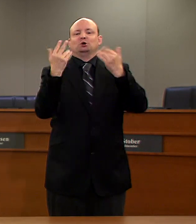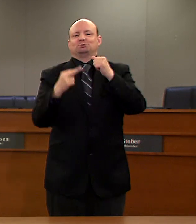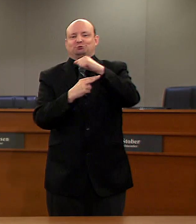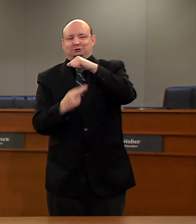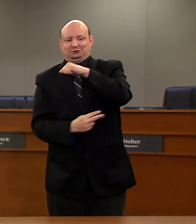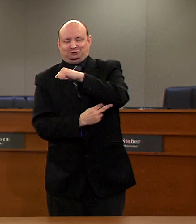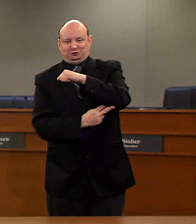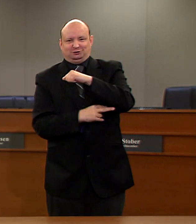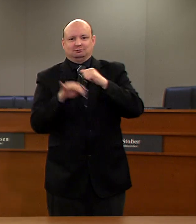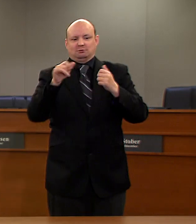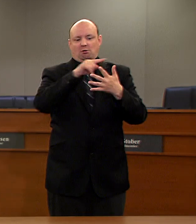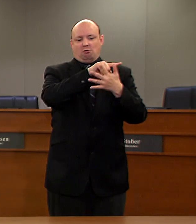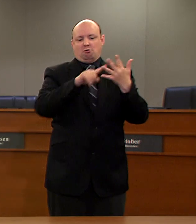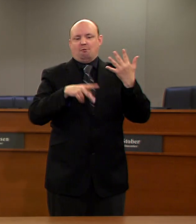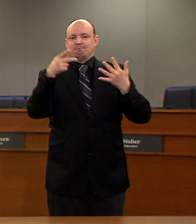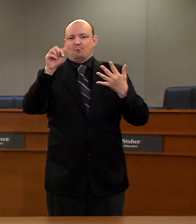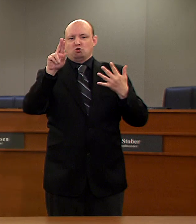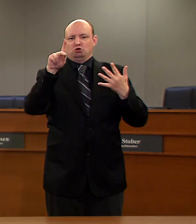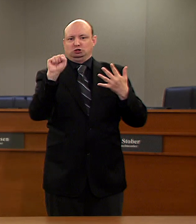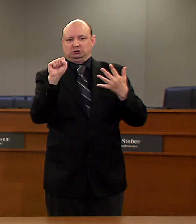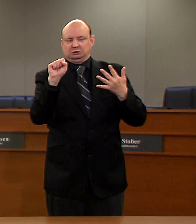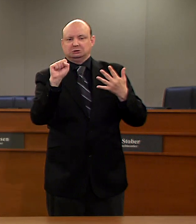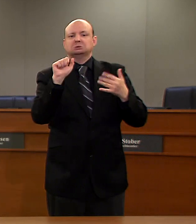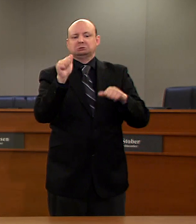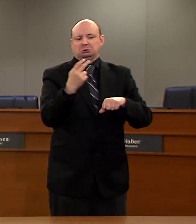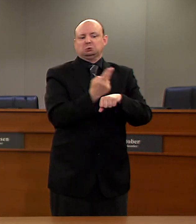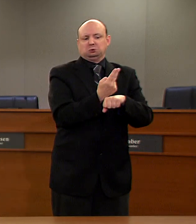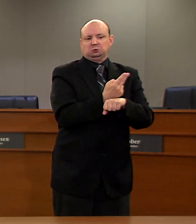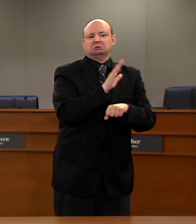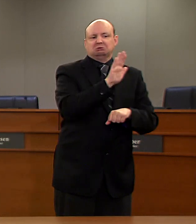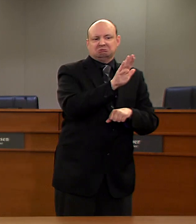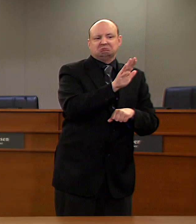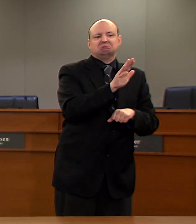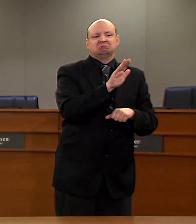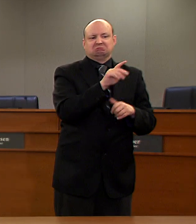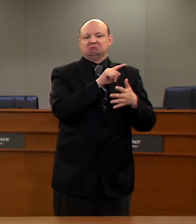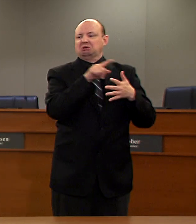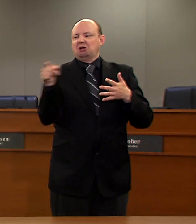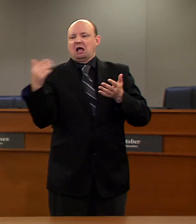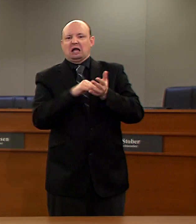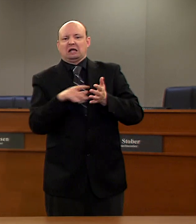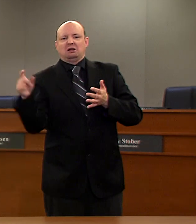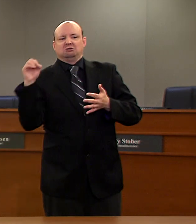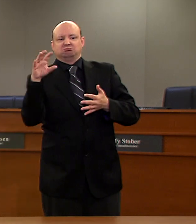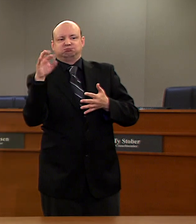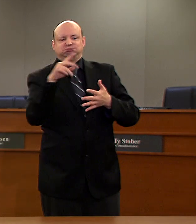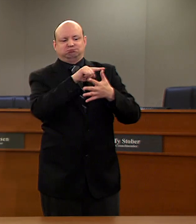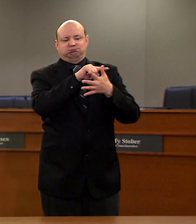Marshall Park, the Marine Park boat launch, Leroy Haagen